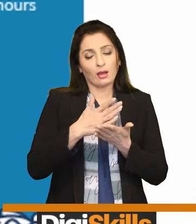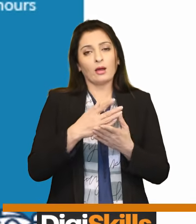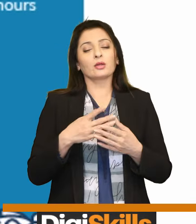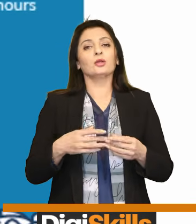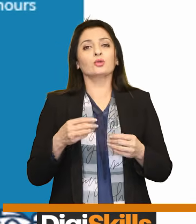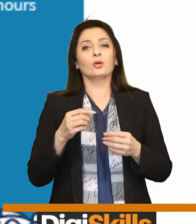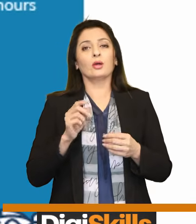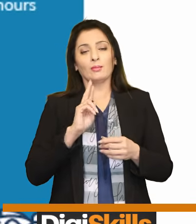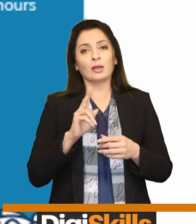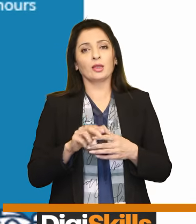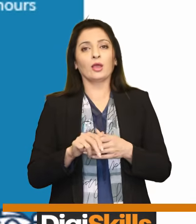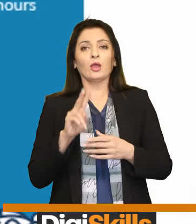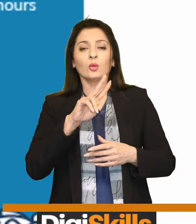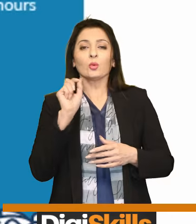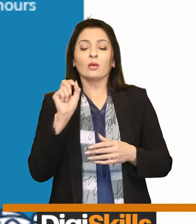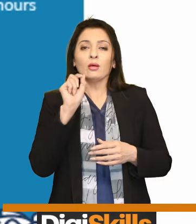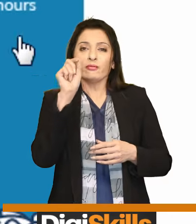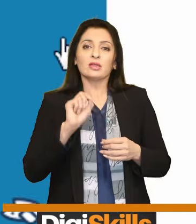One last stat that I would like to tell is that,